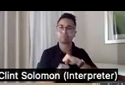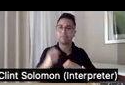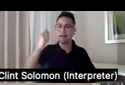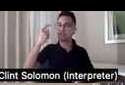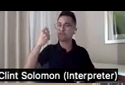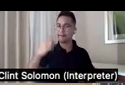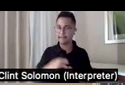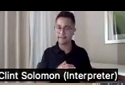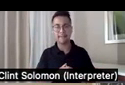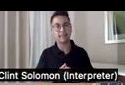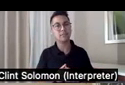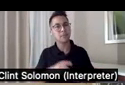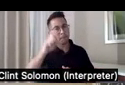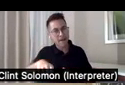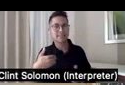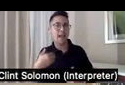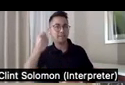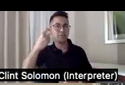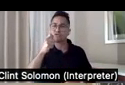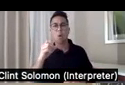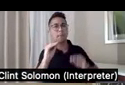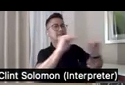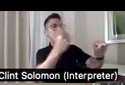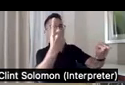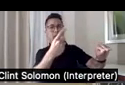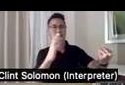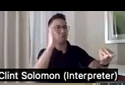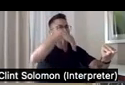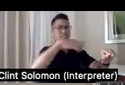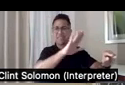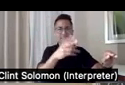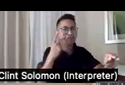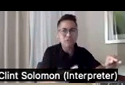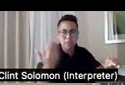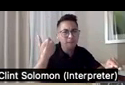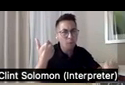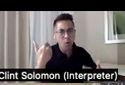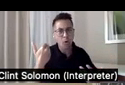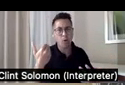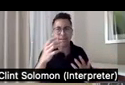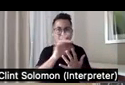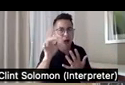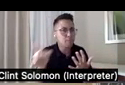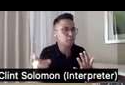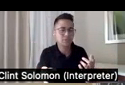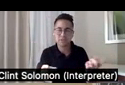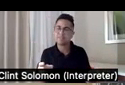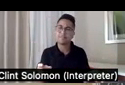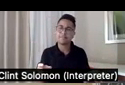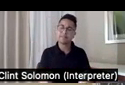have the experience don't put something foreign to them up as a selection then or an option we need